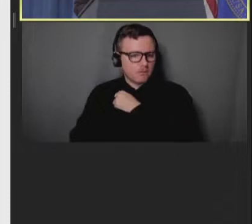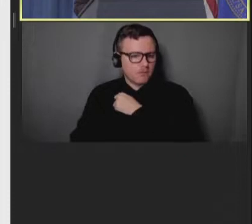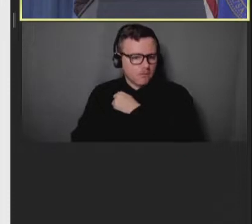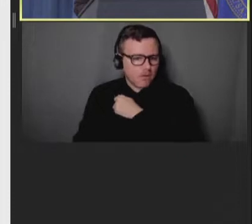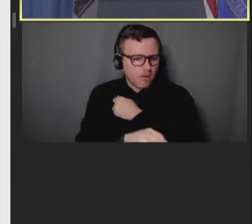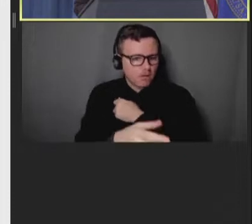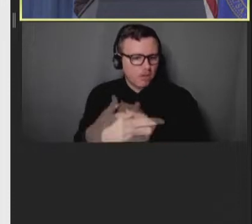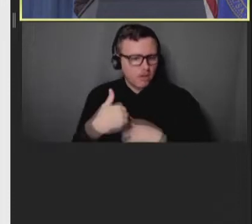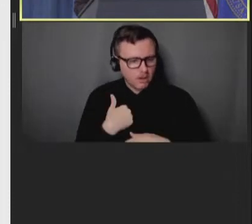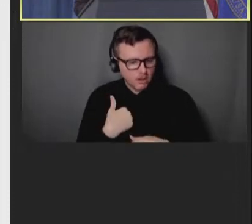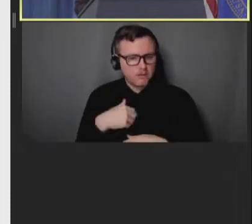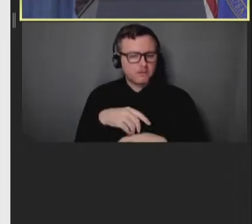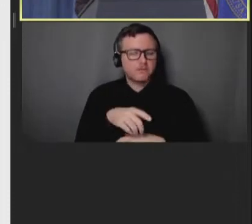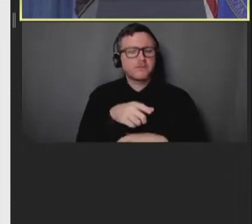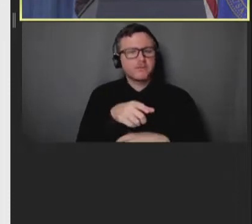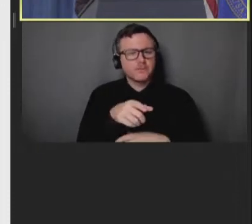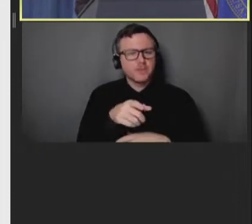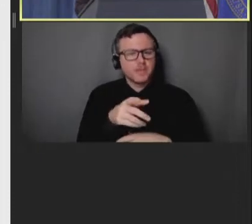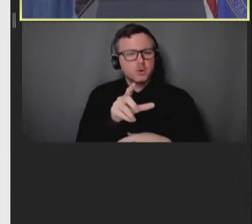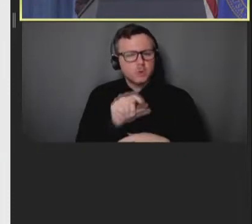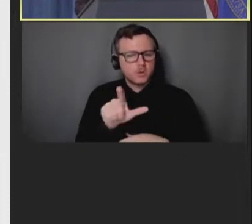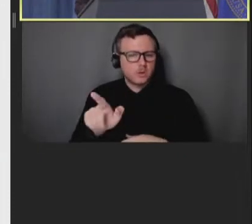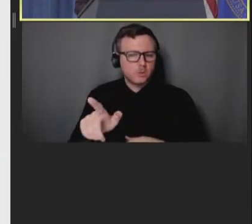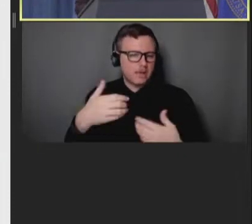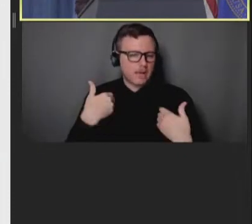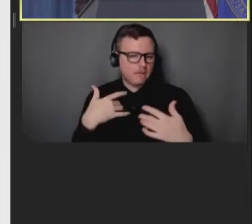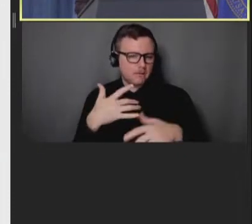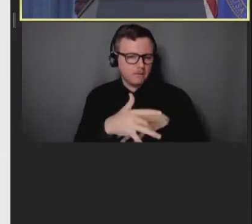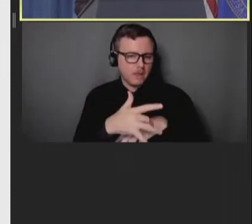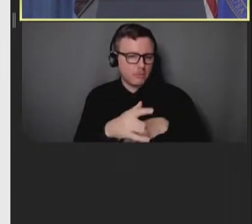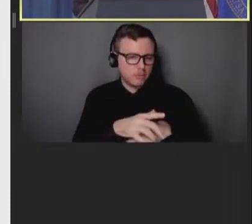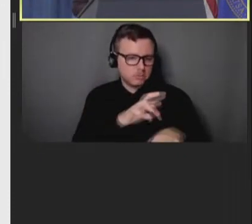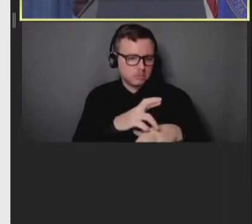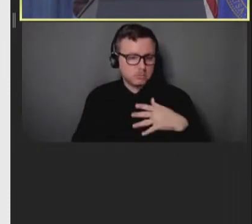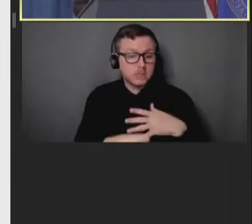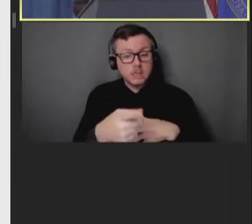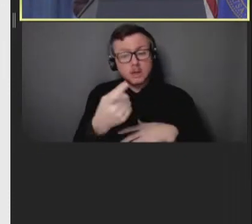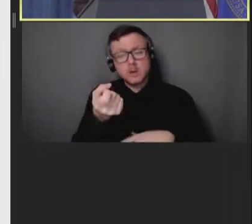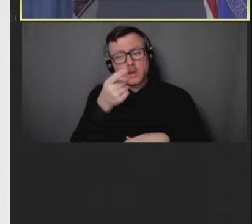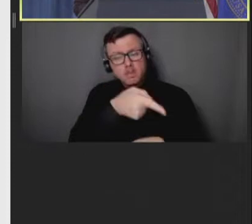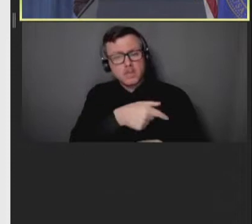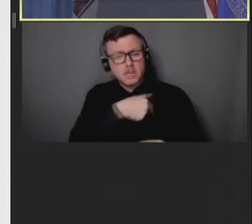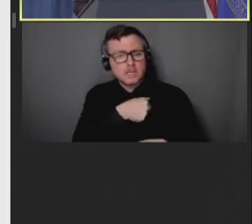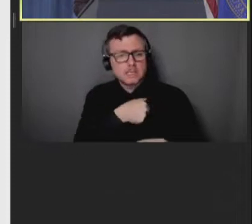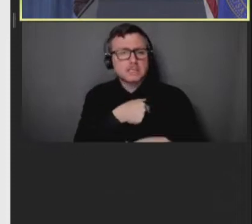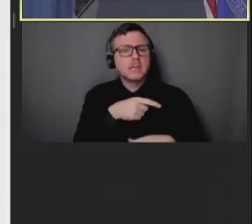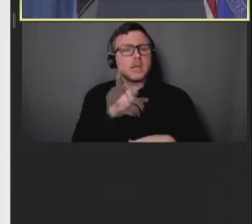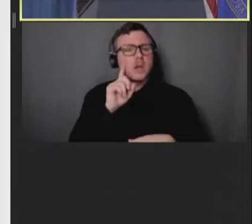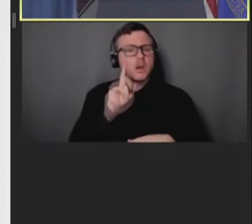being below age 56 and half above age 56. And this was designed to inform public health decisions.